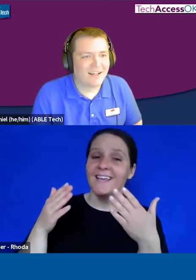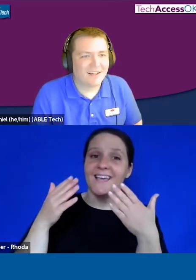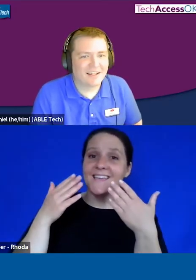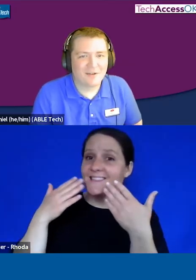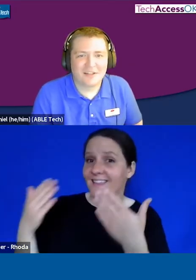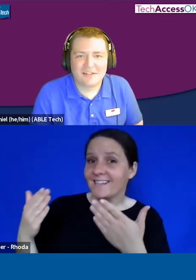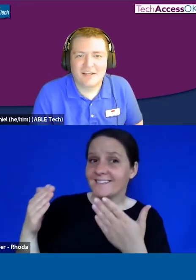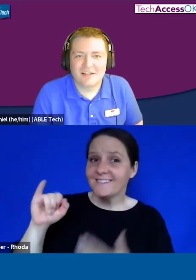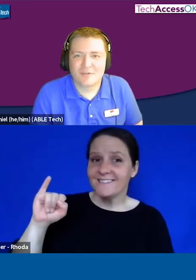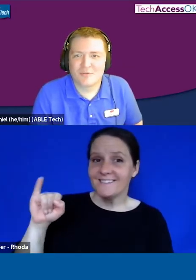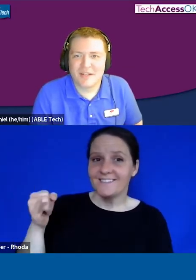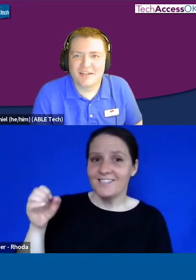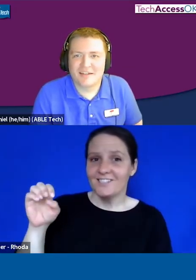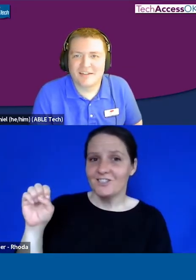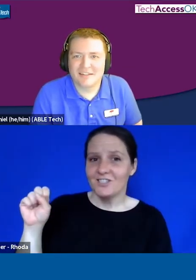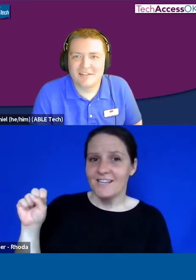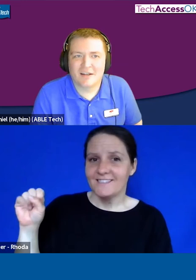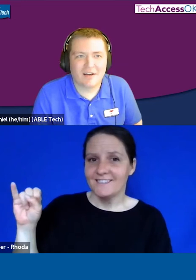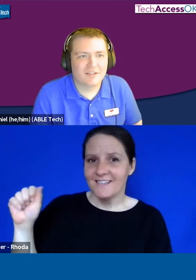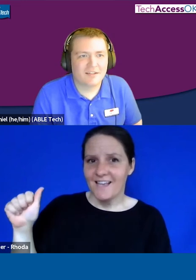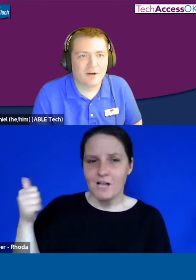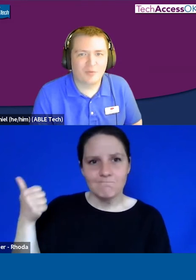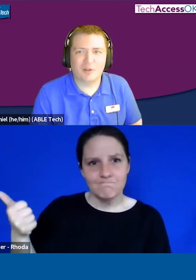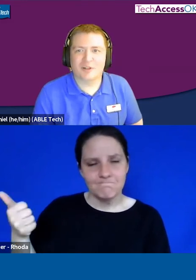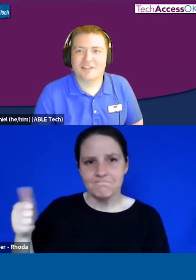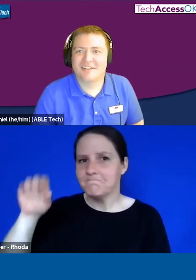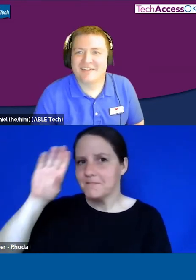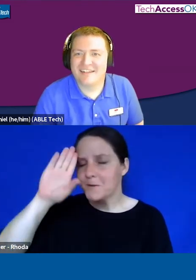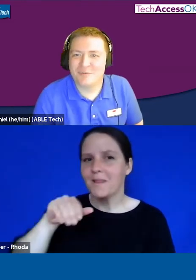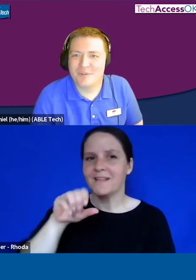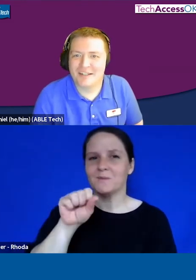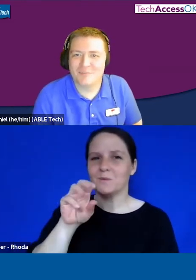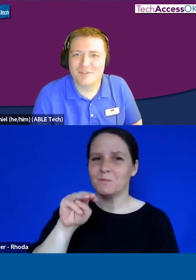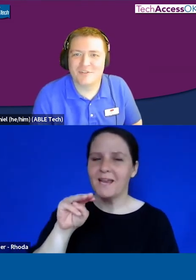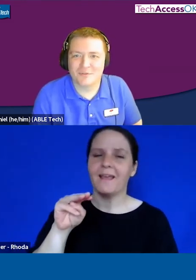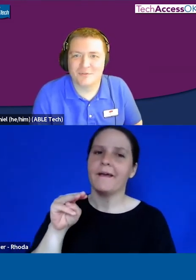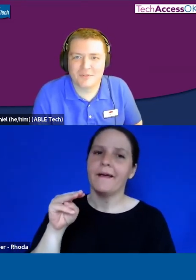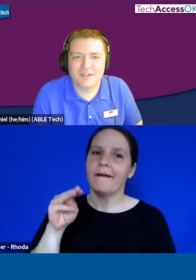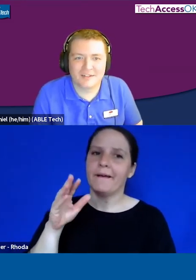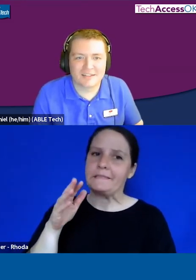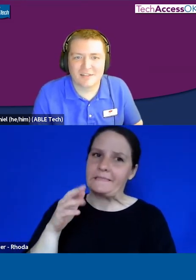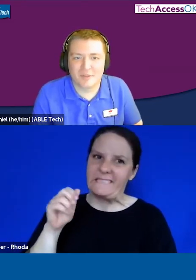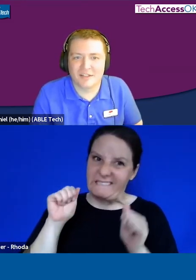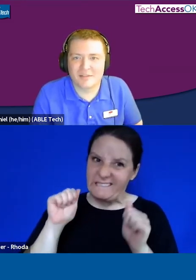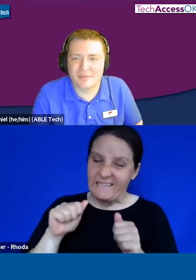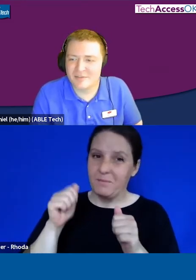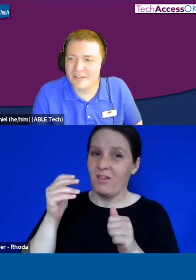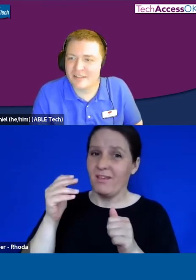I know that social media is often overlooked when it comes to accessibility specifically,